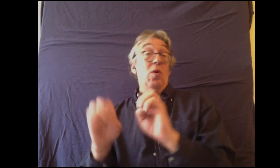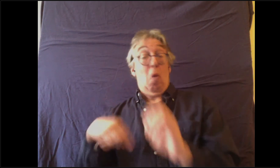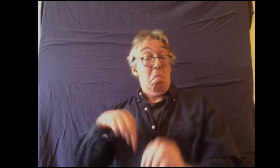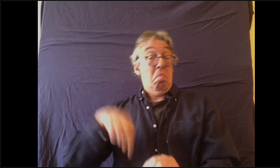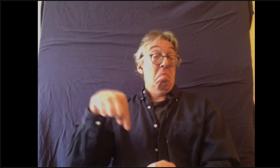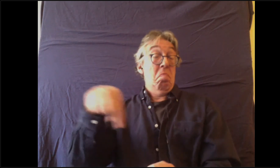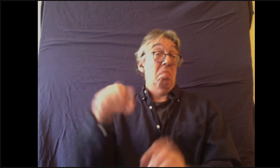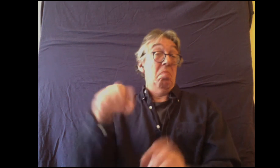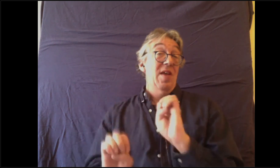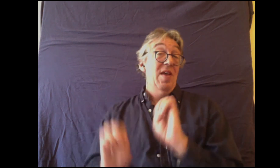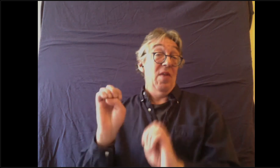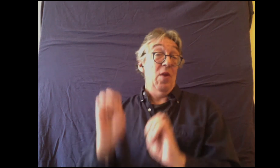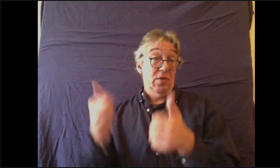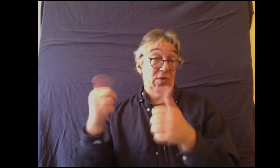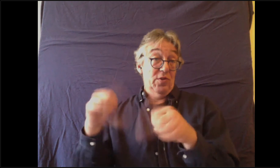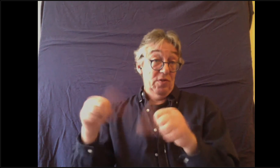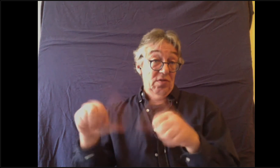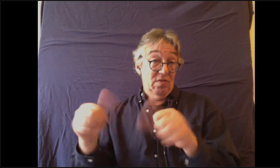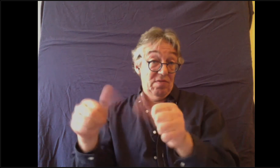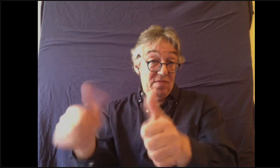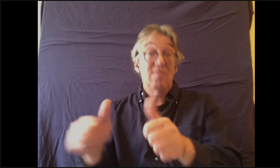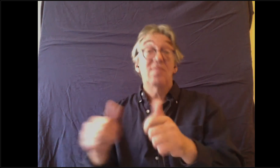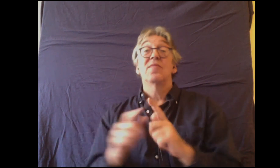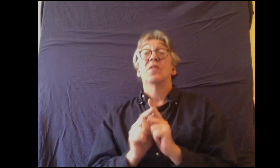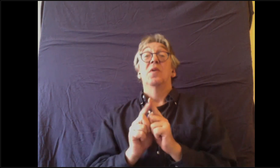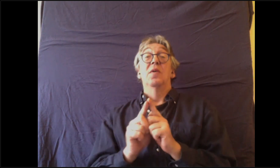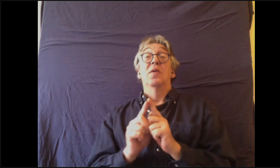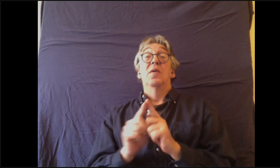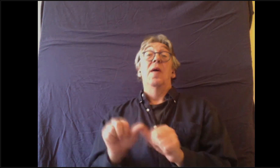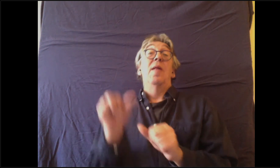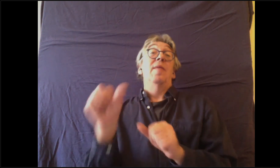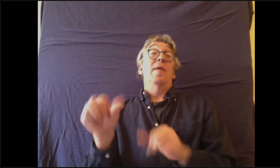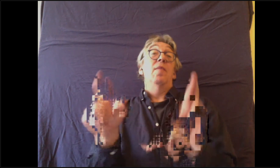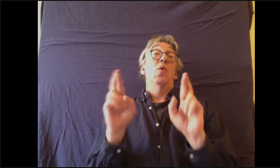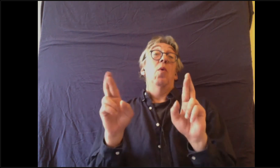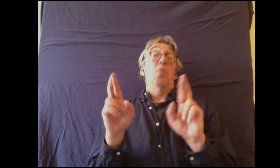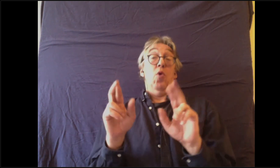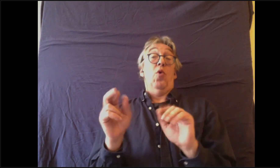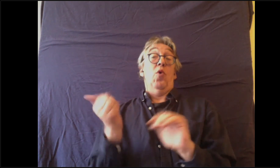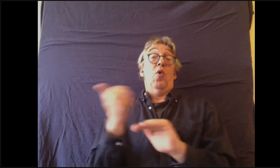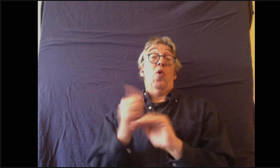we'll see this consortium being longer lived than that.